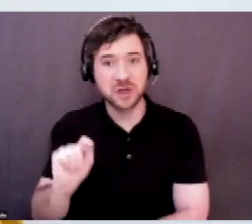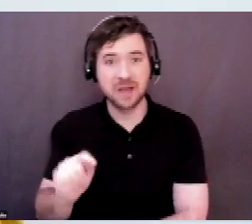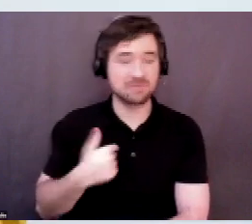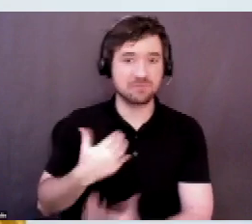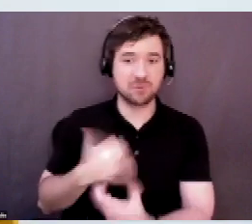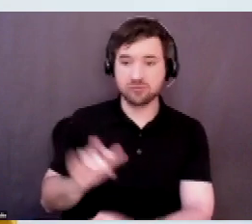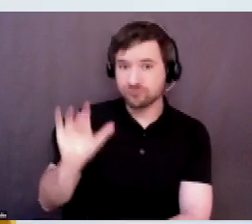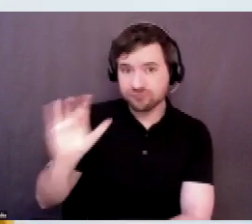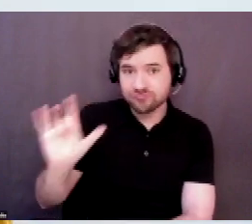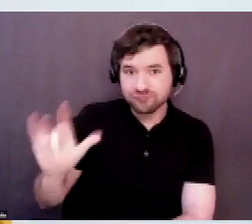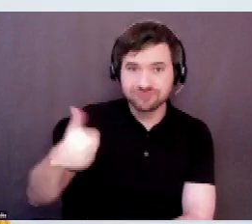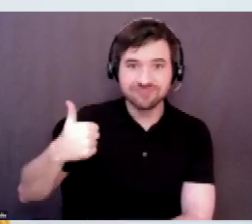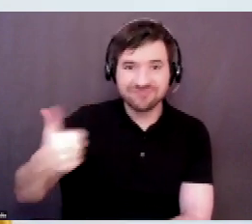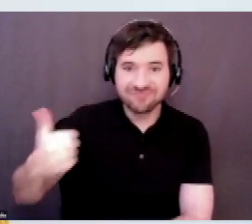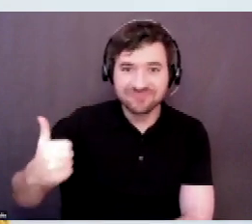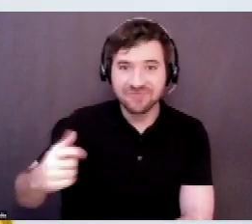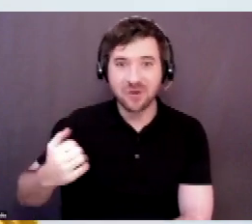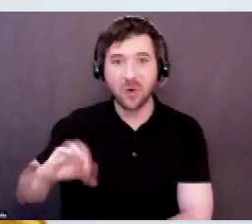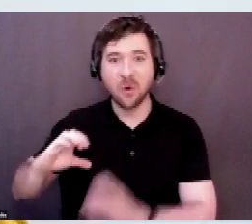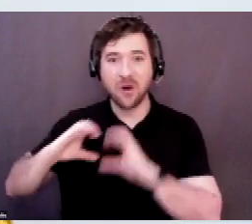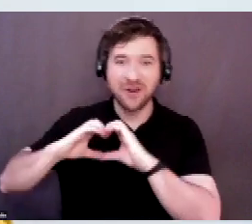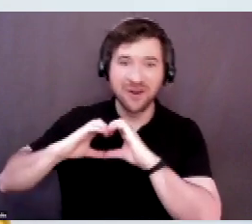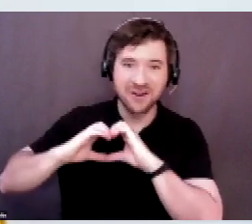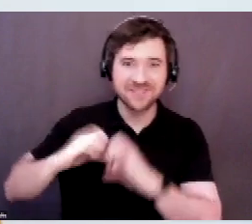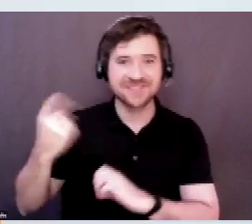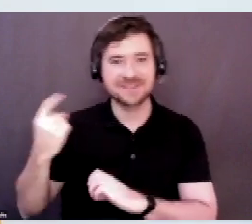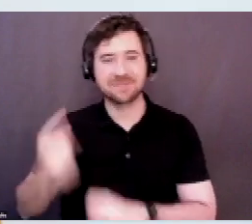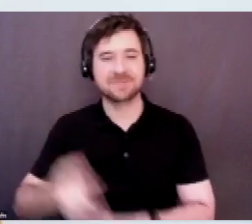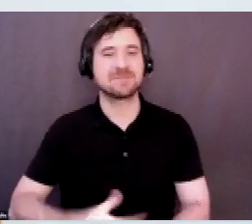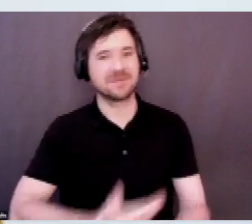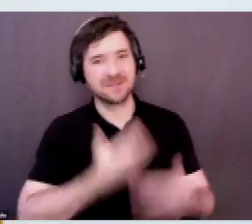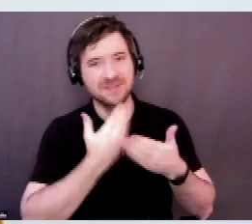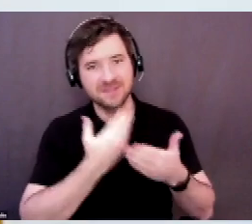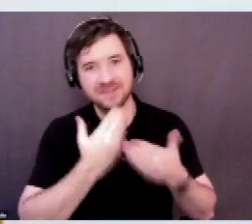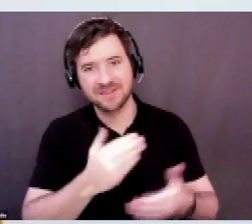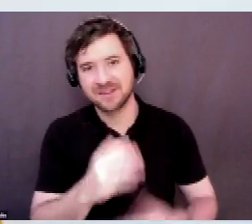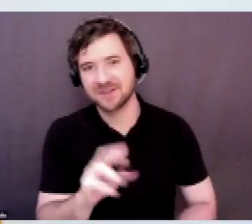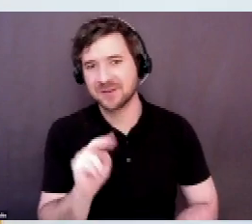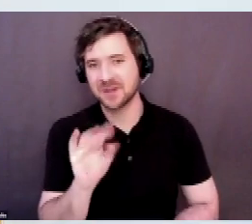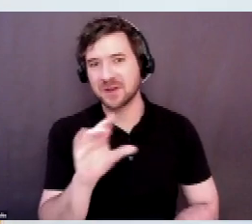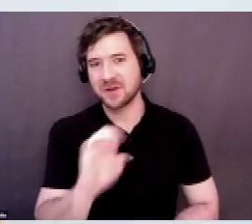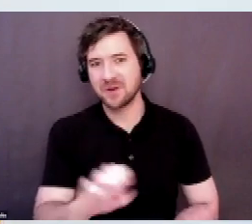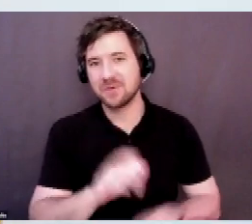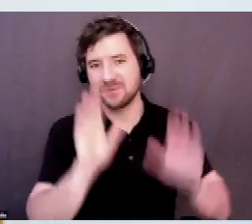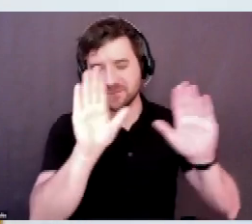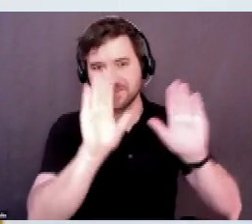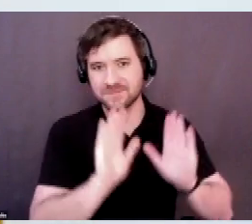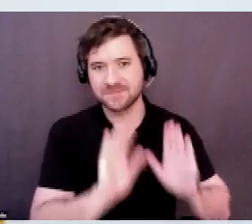But anyway, but thank you, Nicole. I think it was fantastic to hear your journey and I'm looking forward to having more of a dialogue.